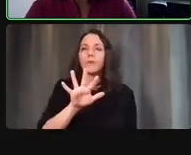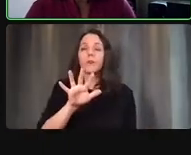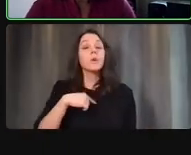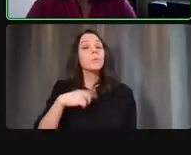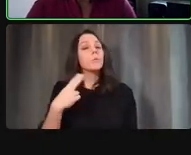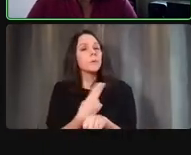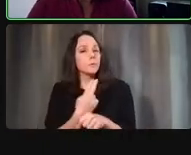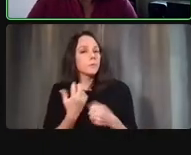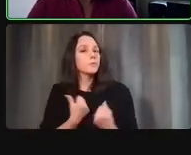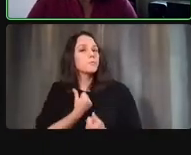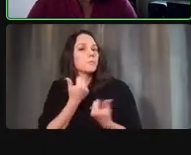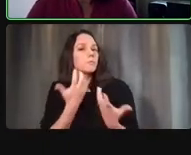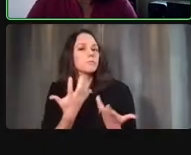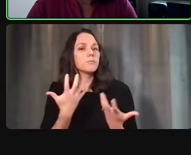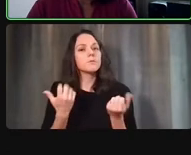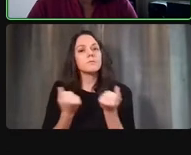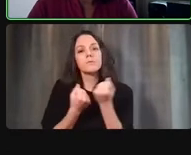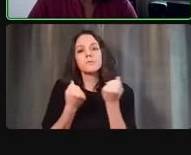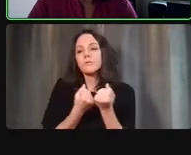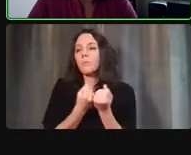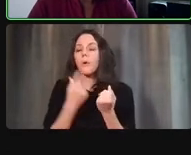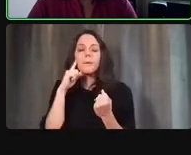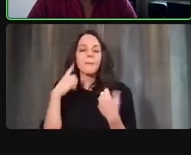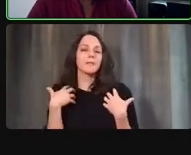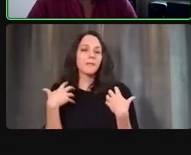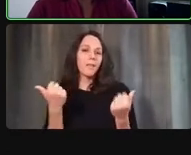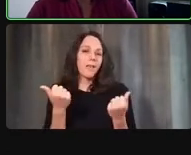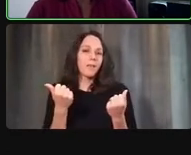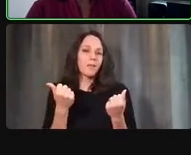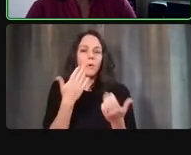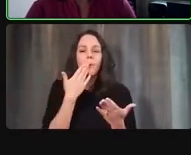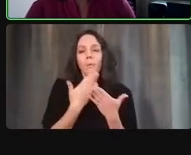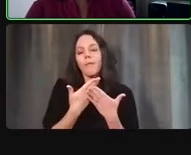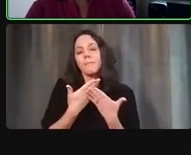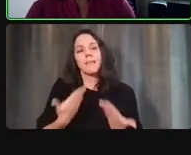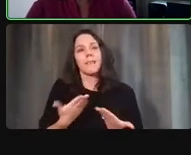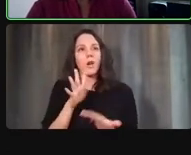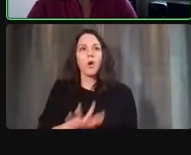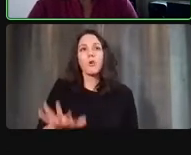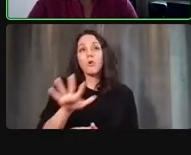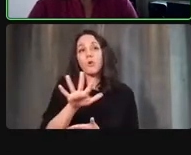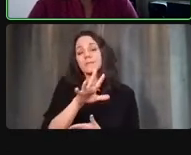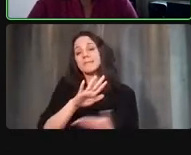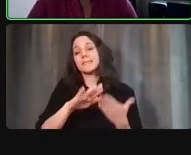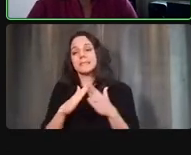mental well being across the city, country, and the world. Next slide.